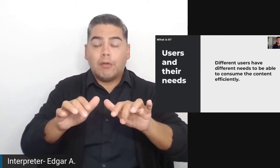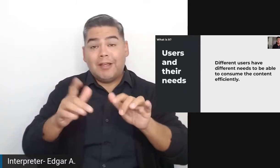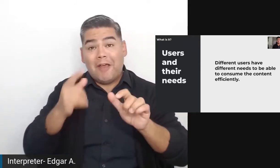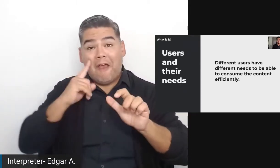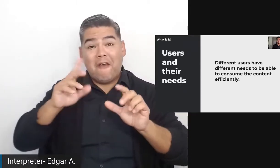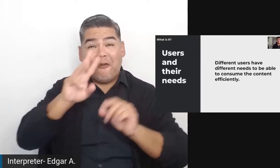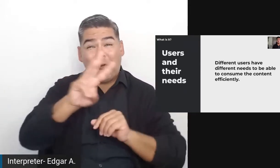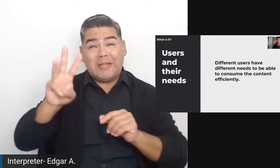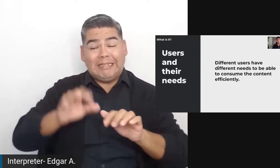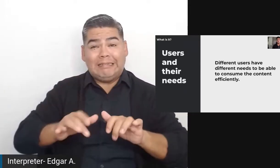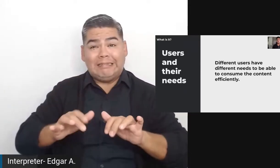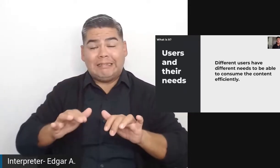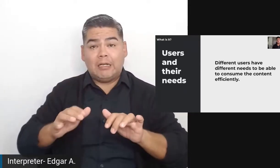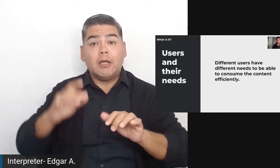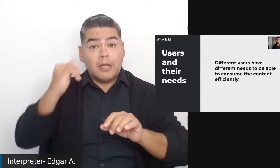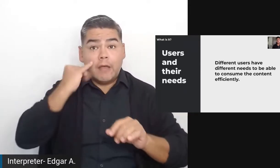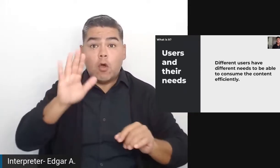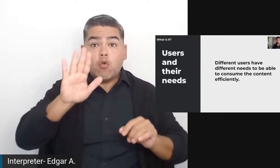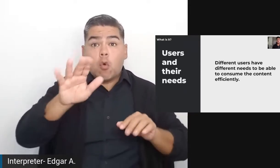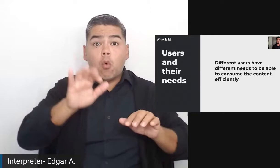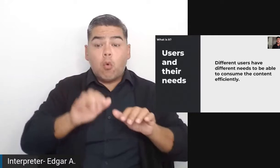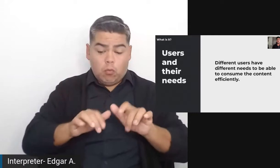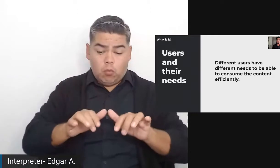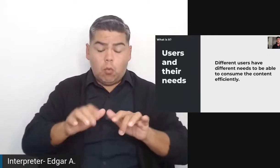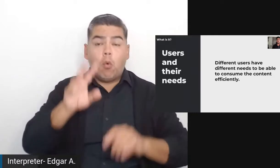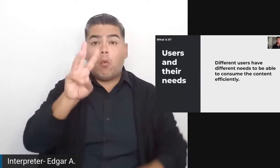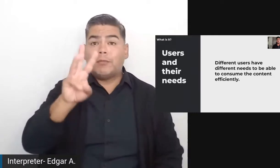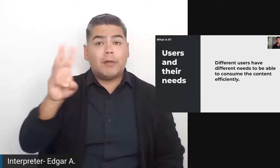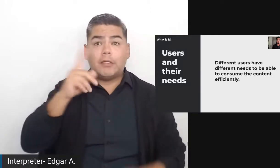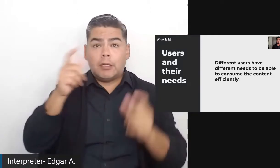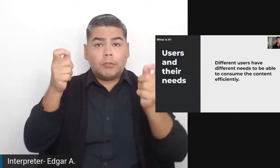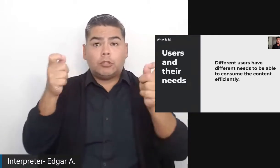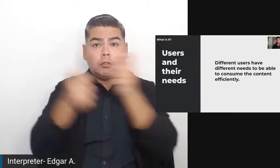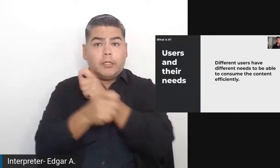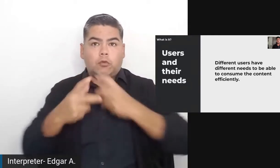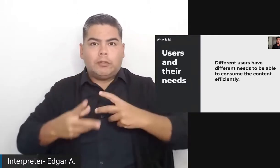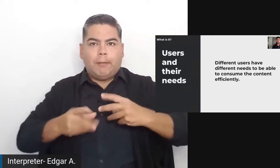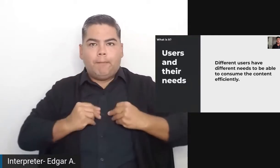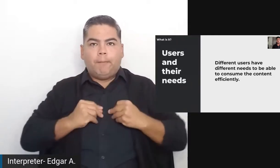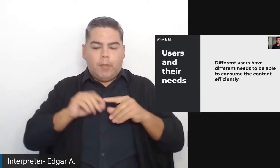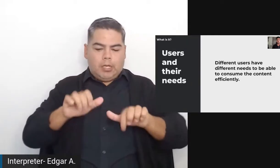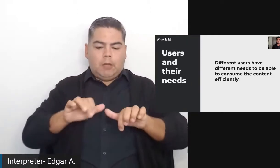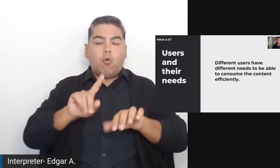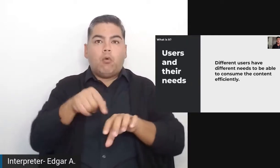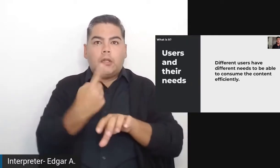And if your website has not been developed considering these different needs and situations in mind,